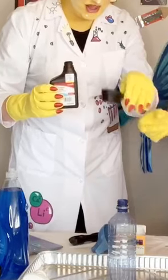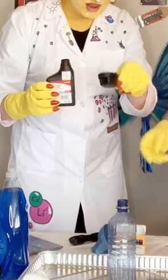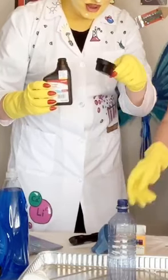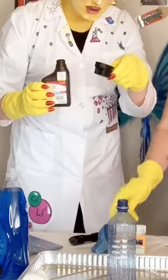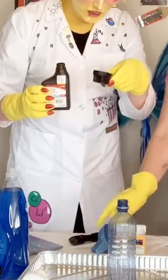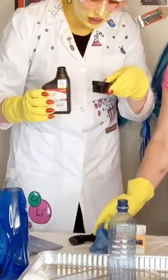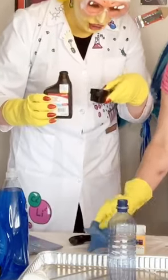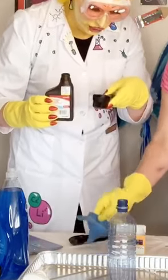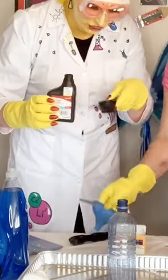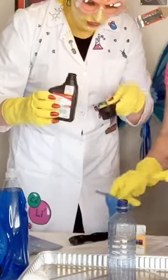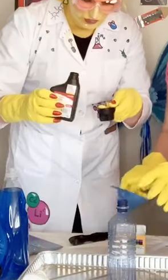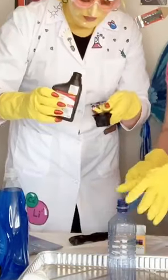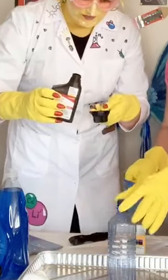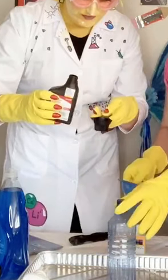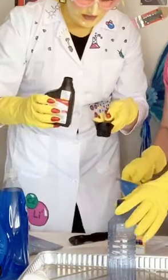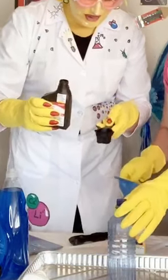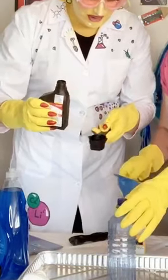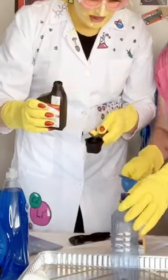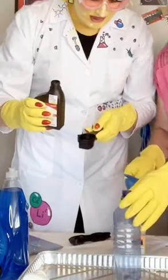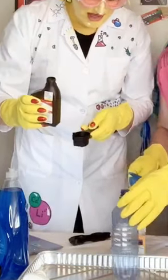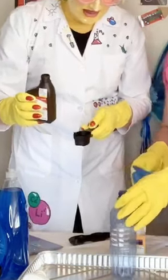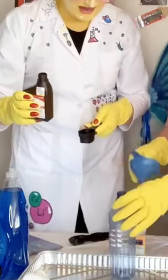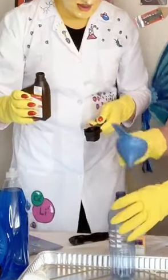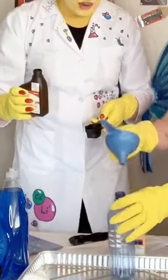actually going to do two. BARB: We're putting them in the bottle? CALI: Yes, so